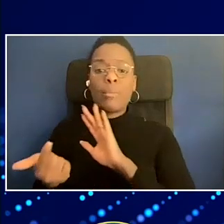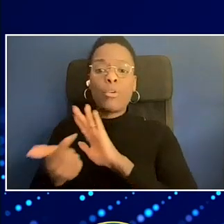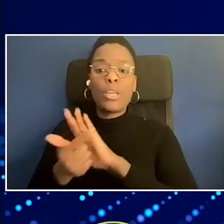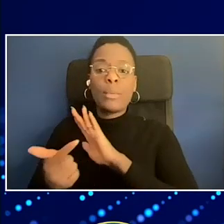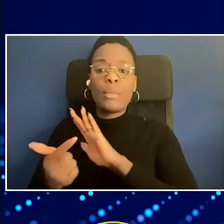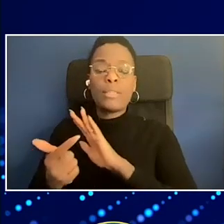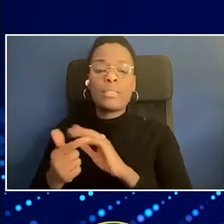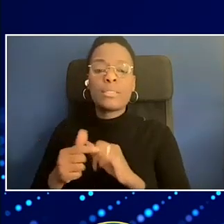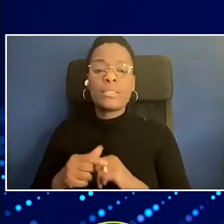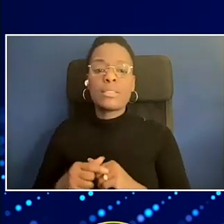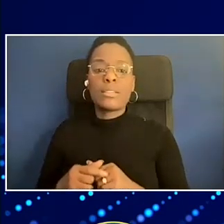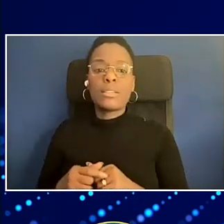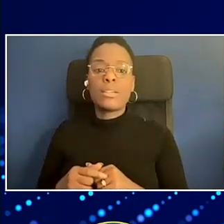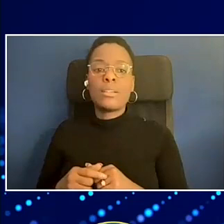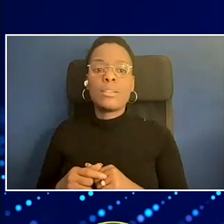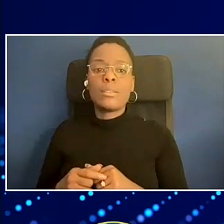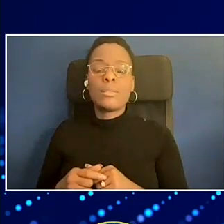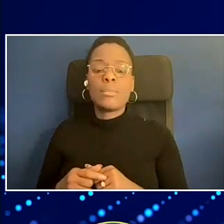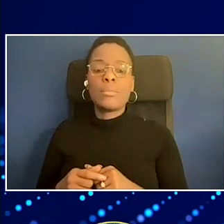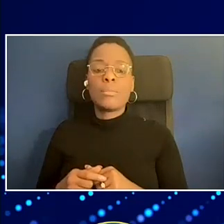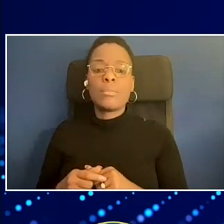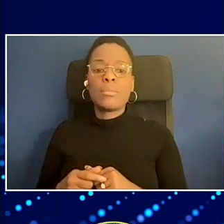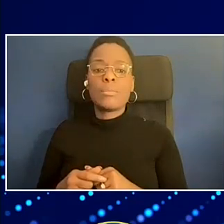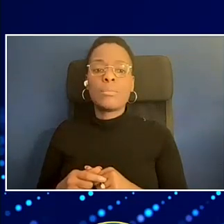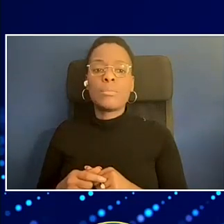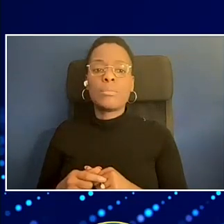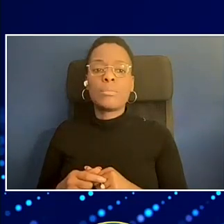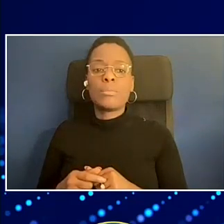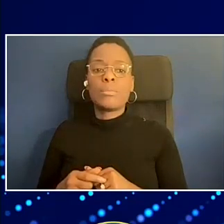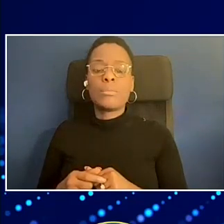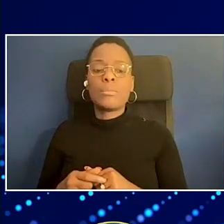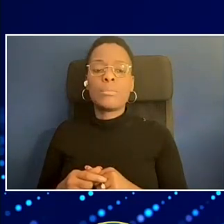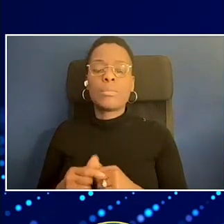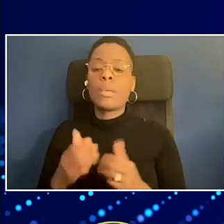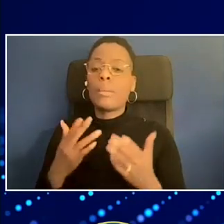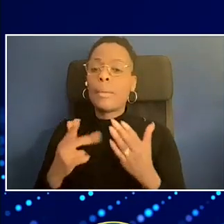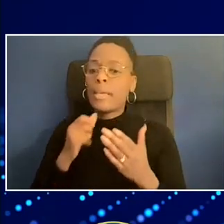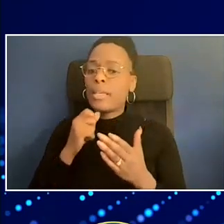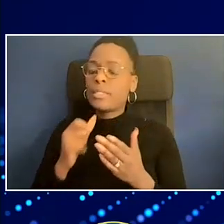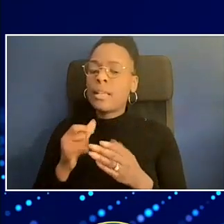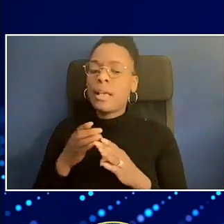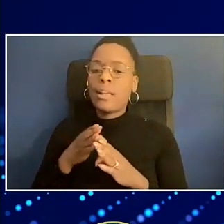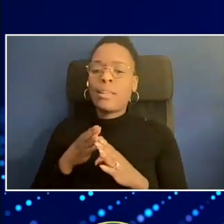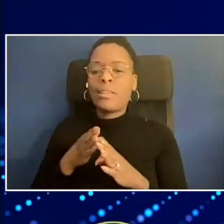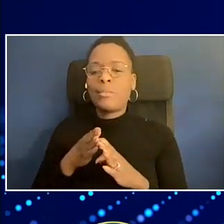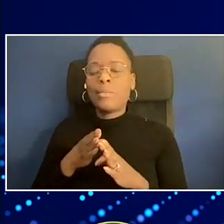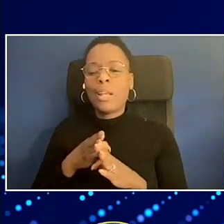it's a- an area of a- necessarily an area of abuse because there's no lobbying rule